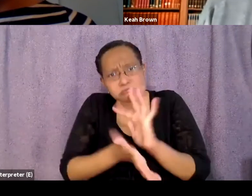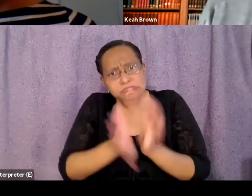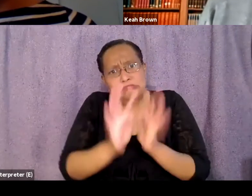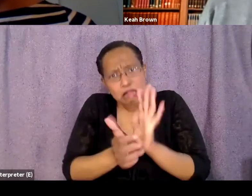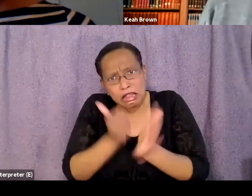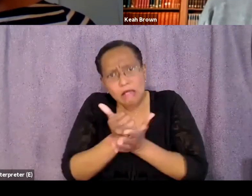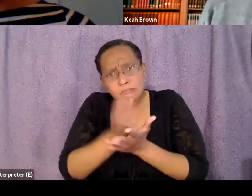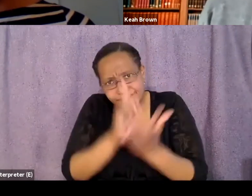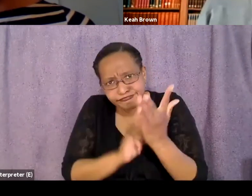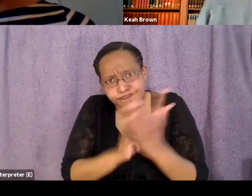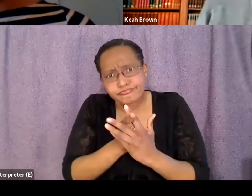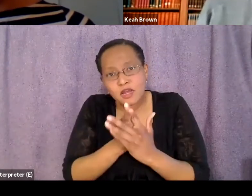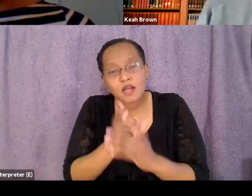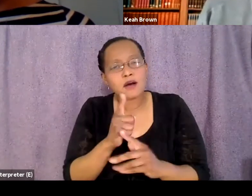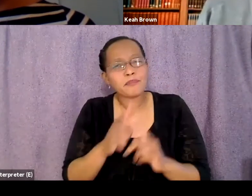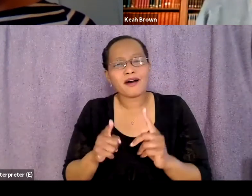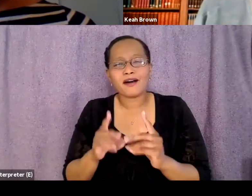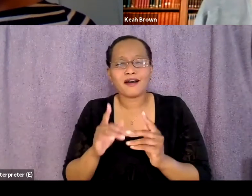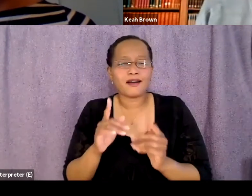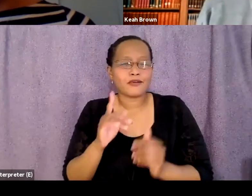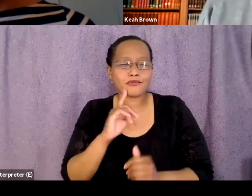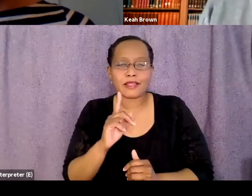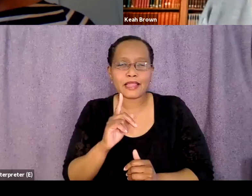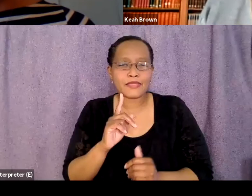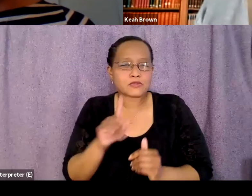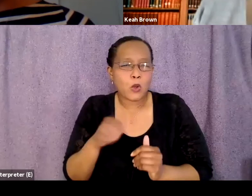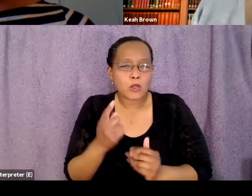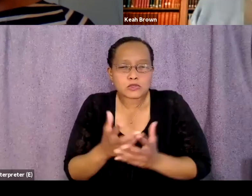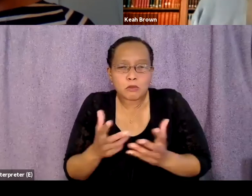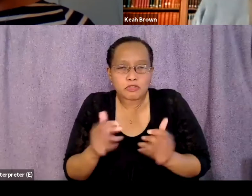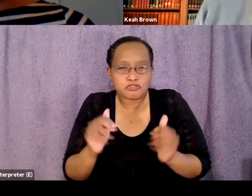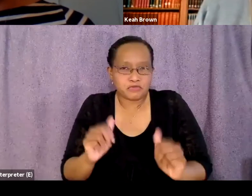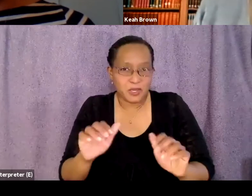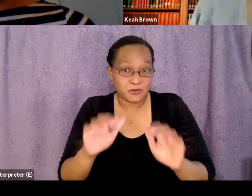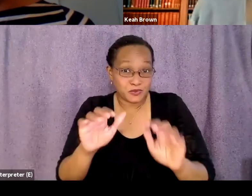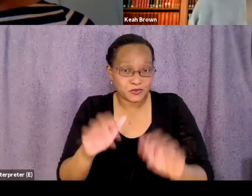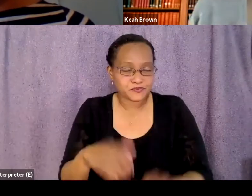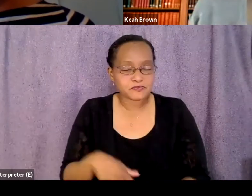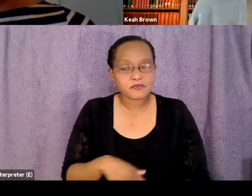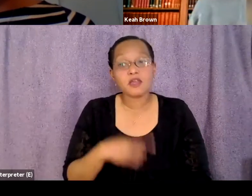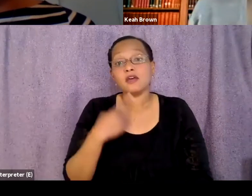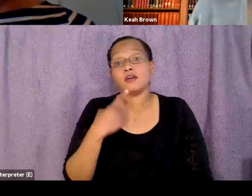Keah Brown: You can only do so much, and so what i've tried to do is like I'll give people I'll say like you know as far as my favorite number.